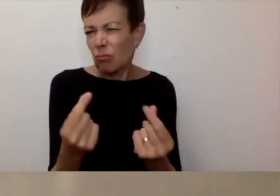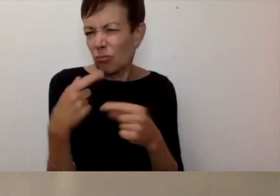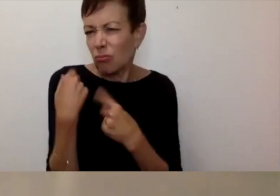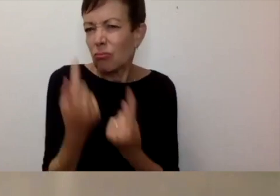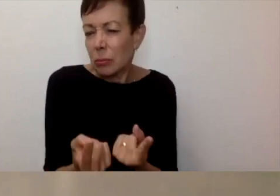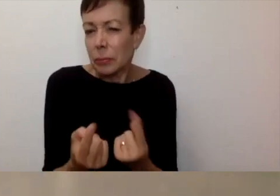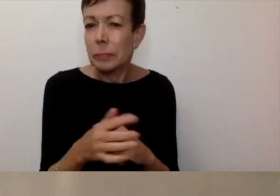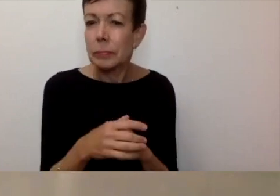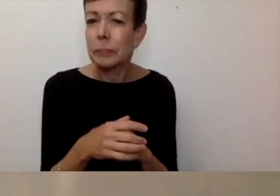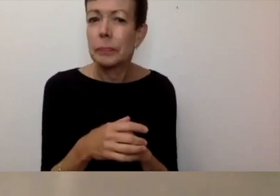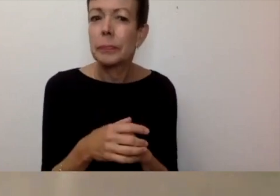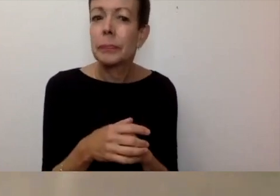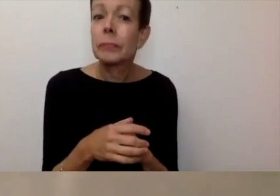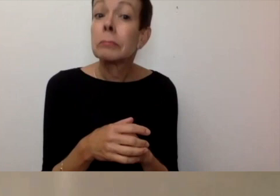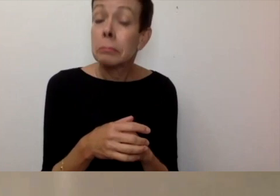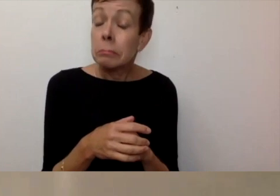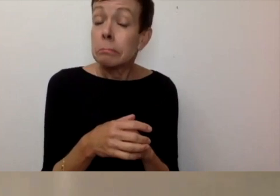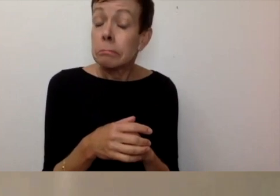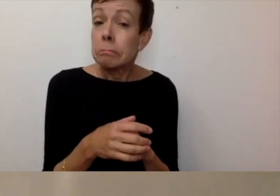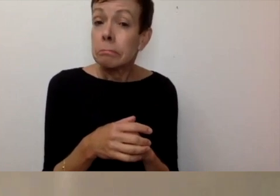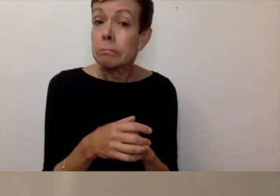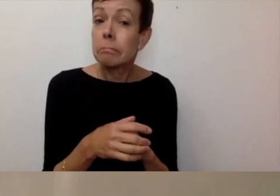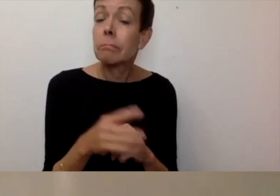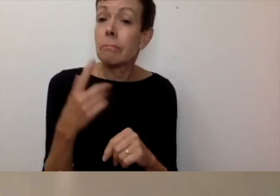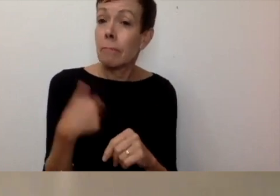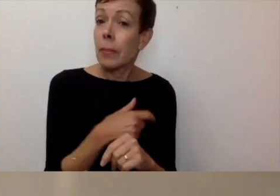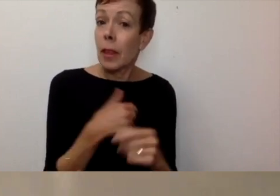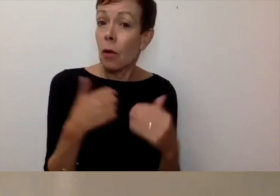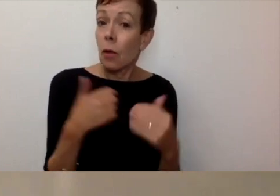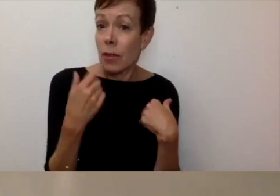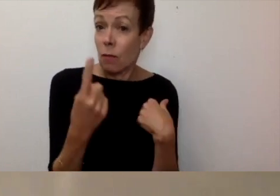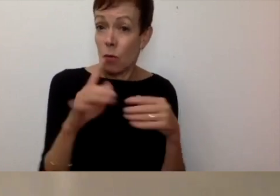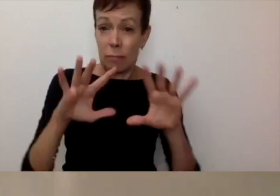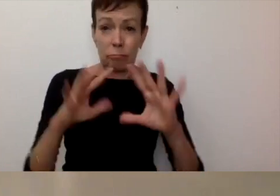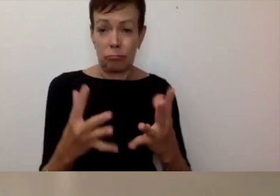field so there has been a collective letter that has been written last